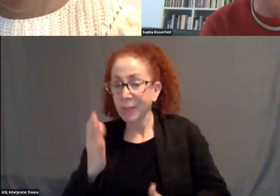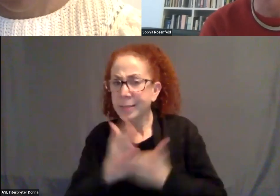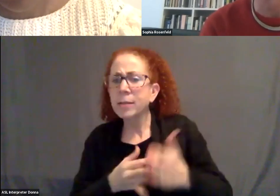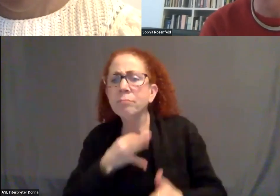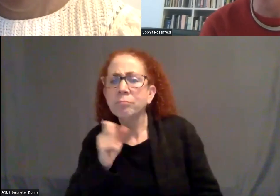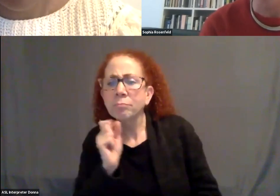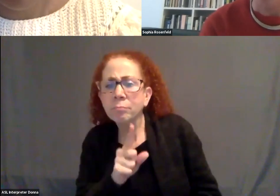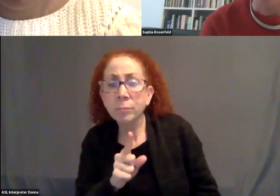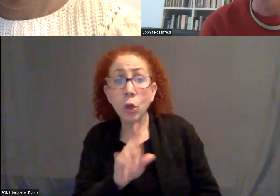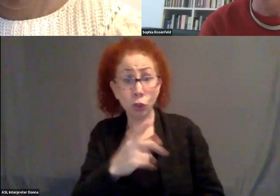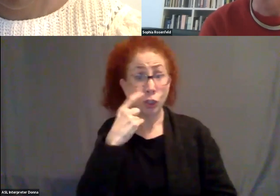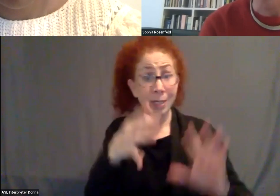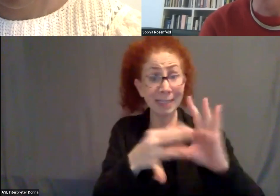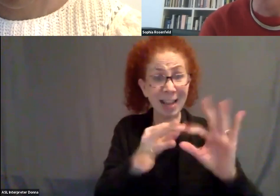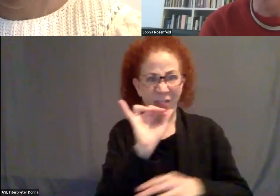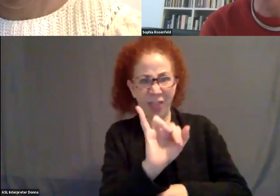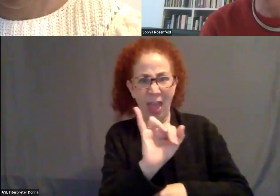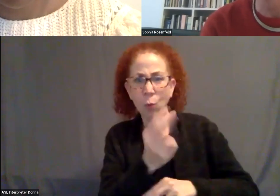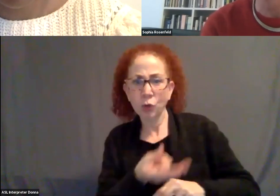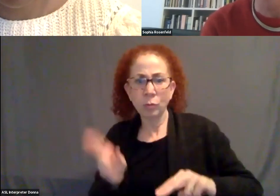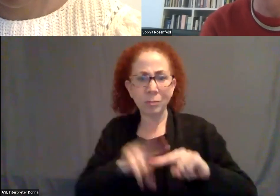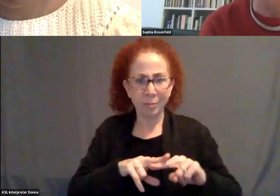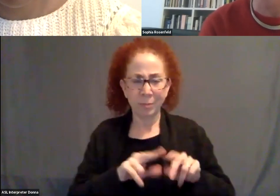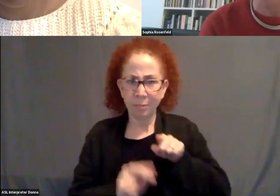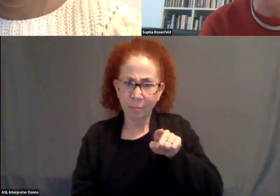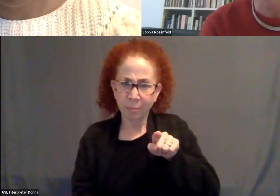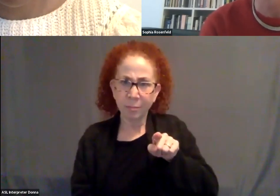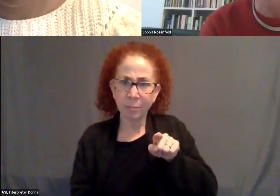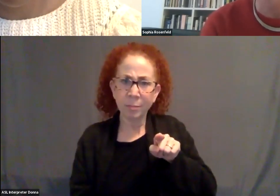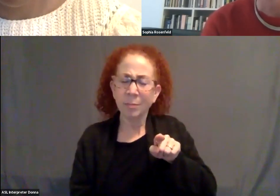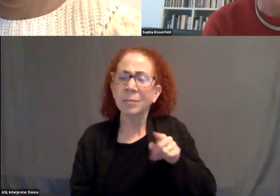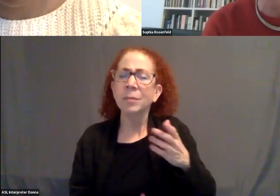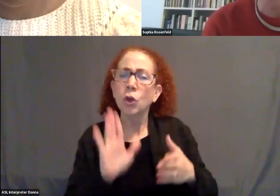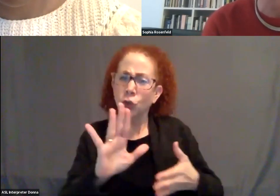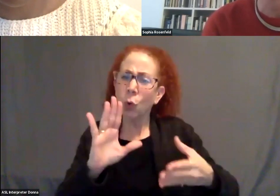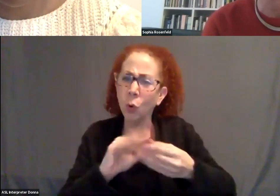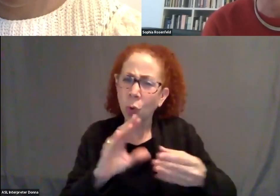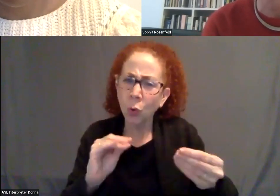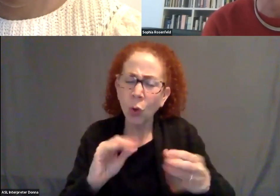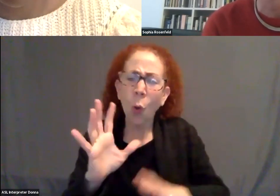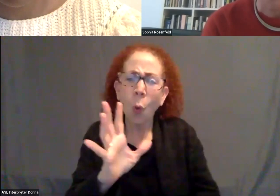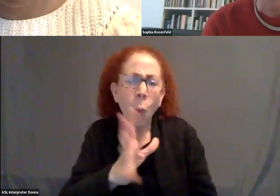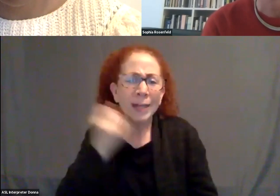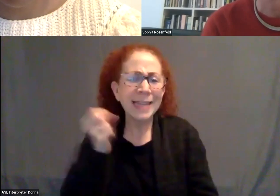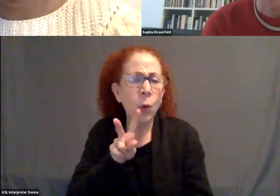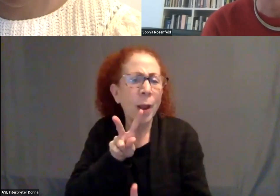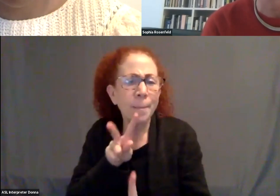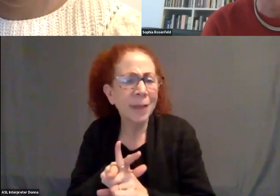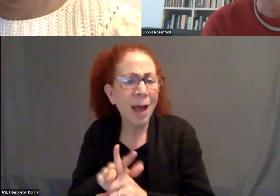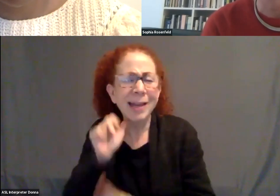on what you just said, are there takeaways from this that go beyond history? Somebody writes here, for instance,